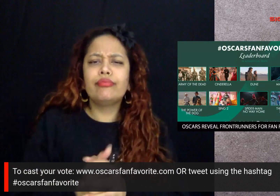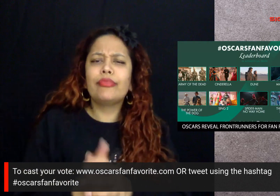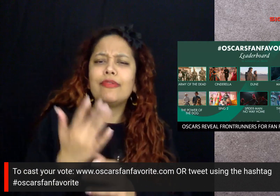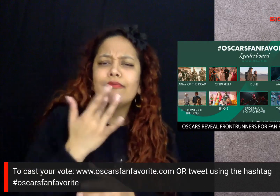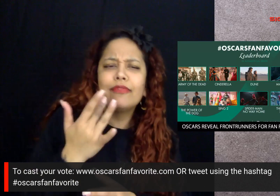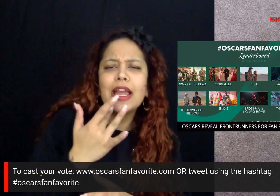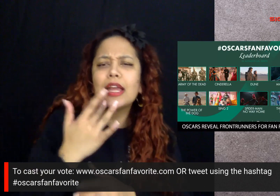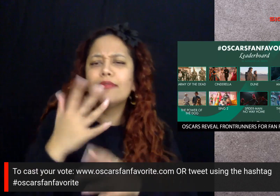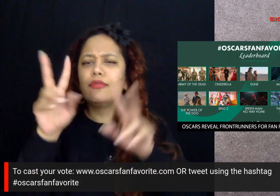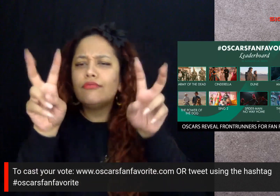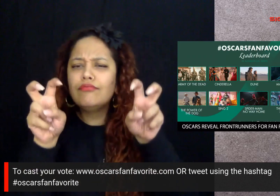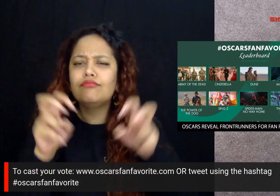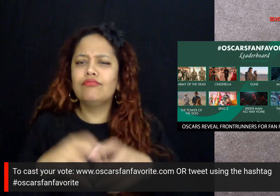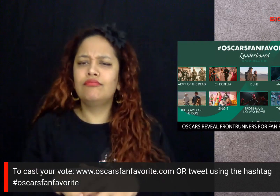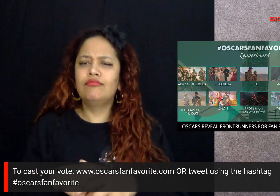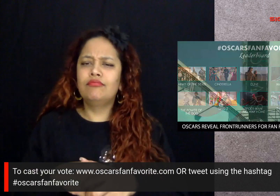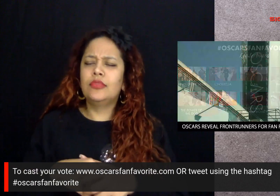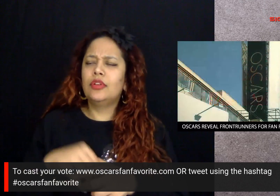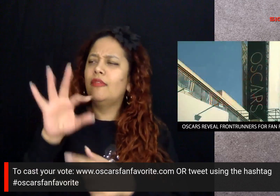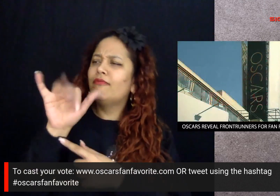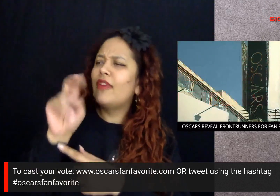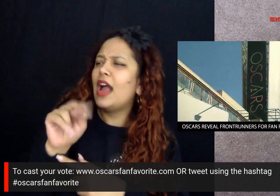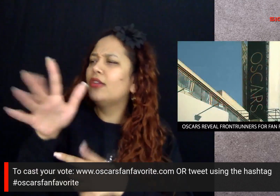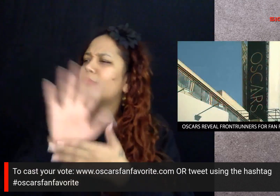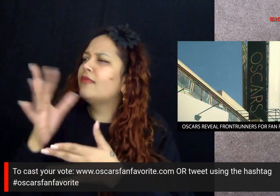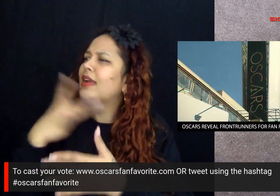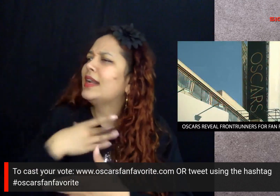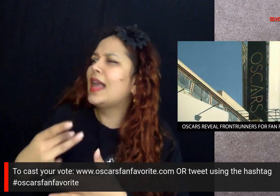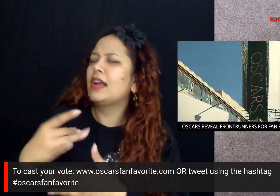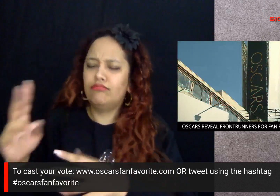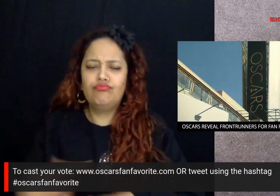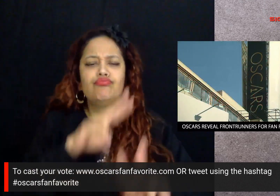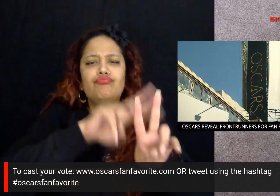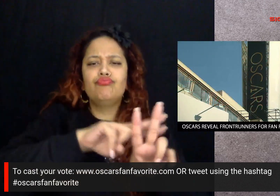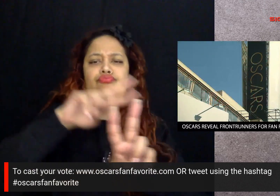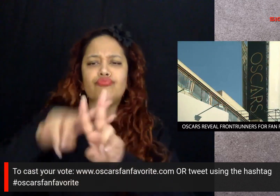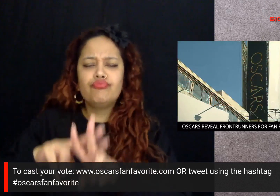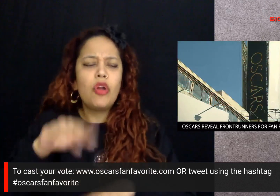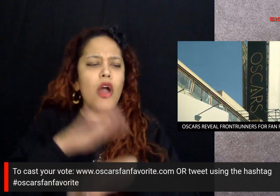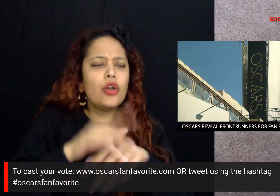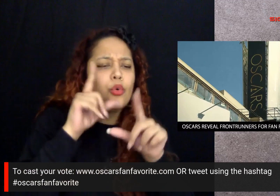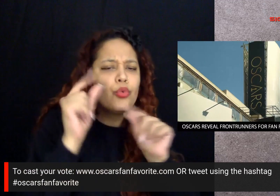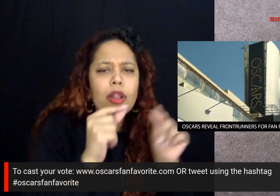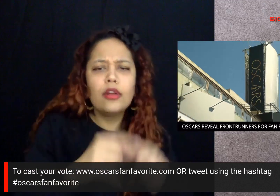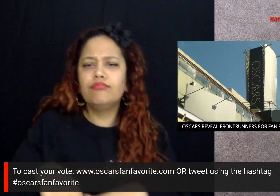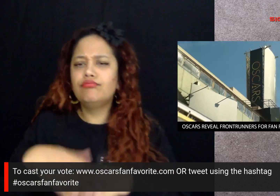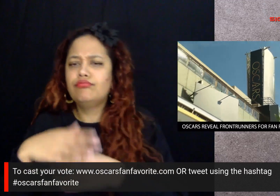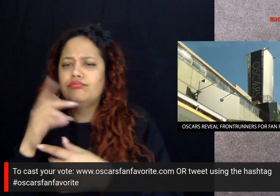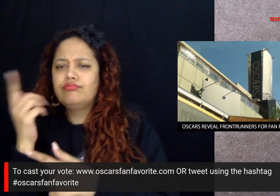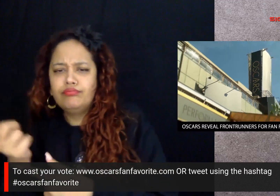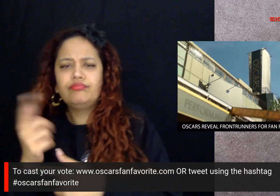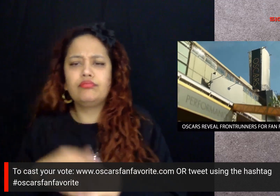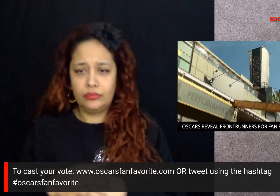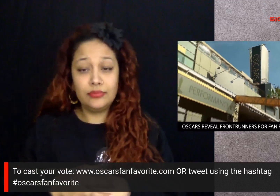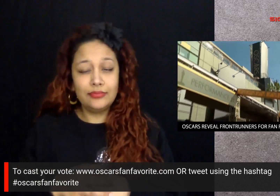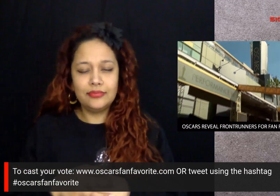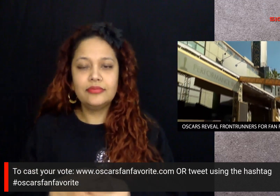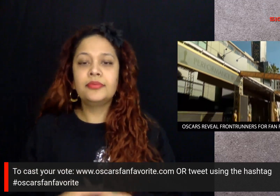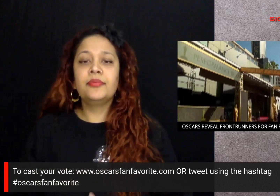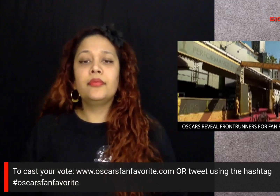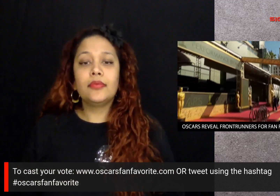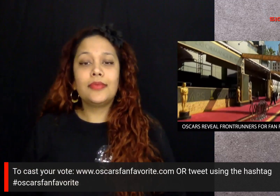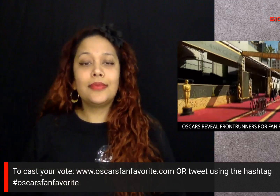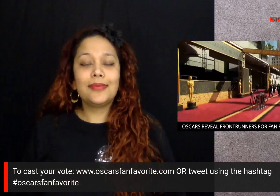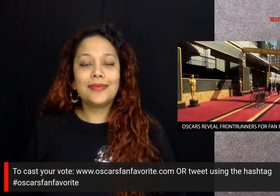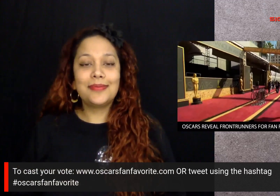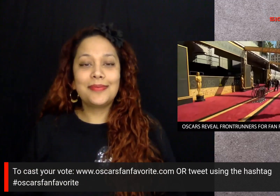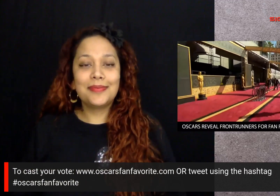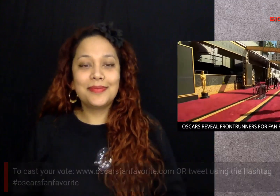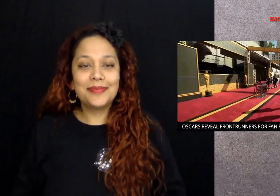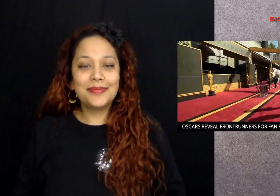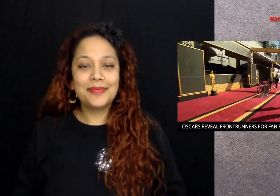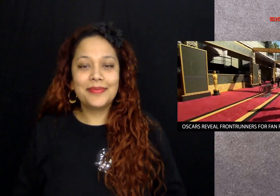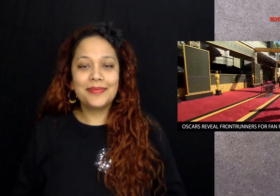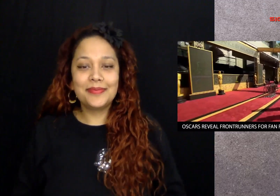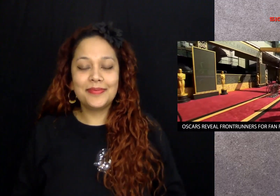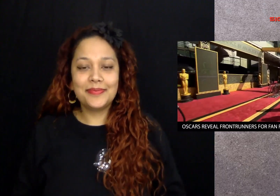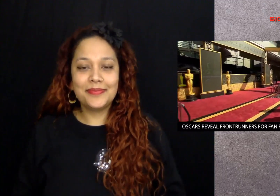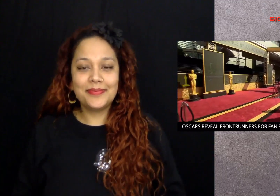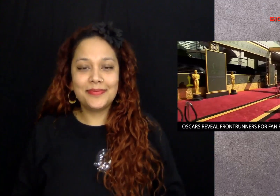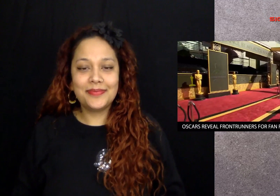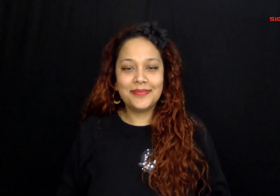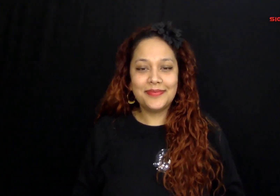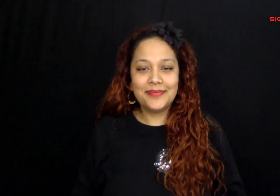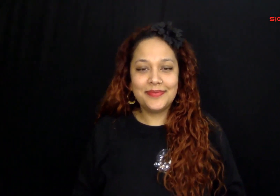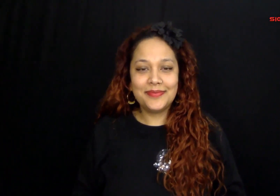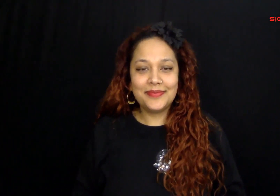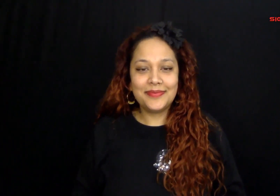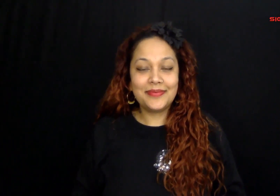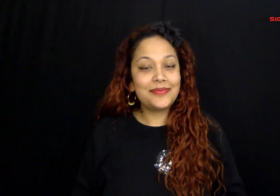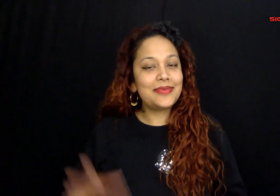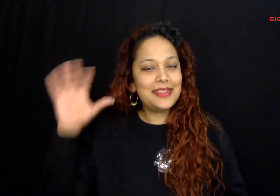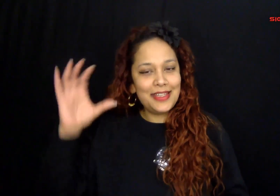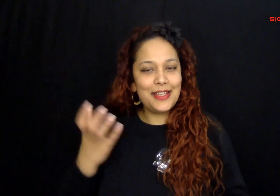you can vote on the website or tweet your favorite using the hashtag Oscars fan favorite